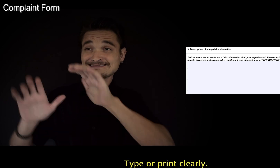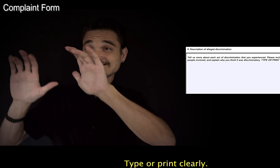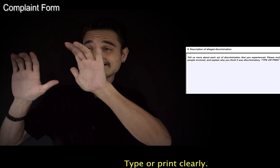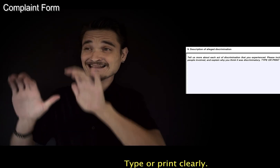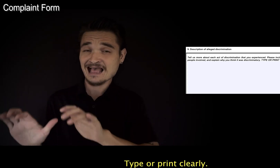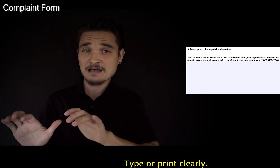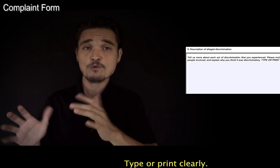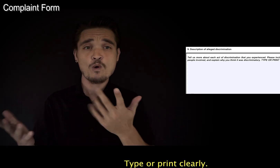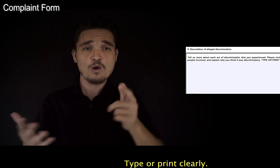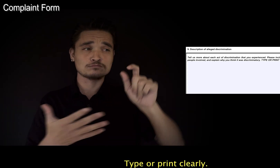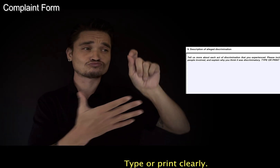Type or print clearly.